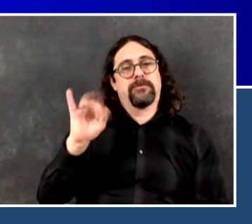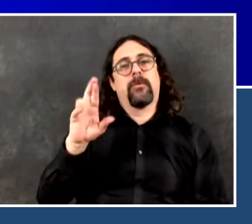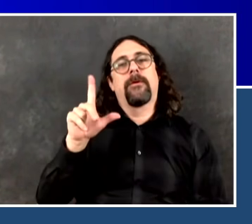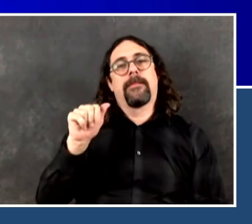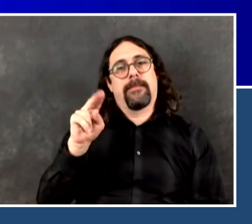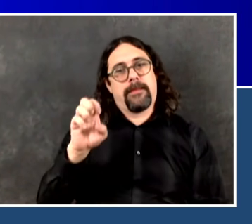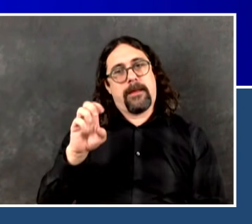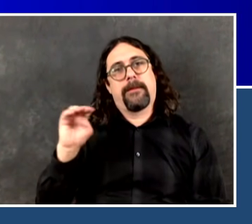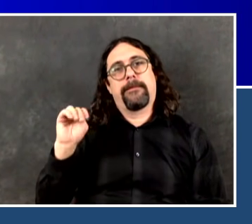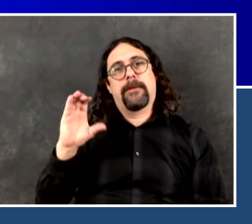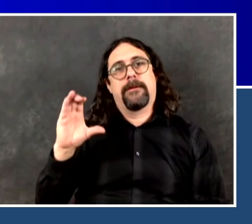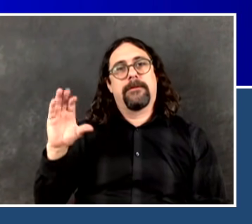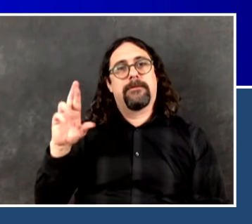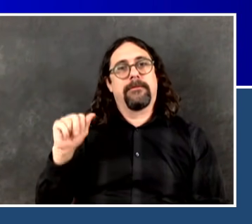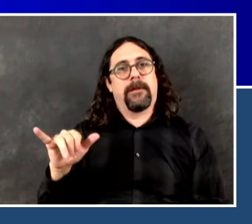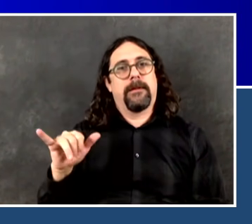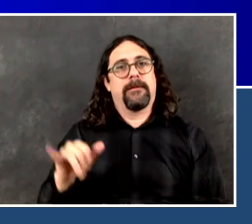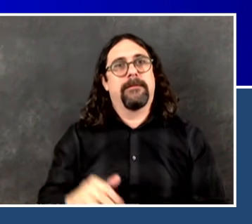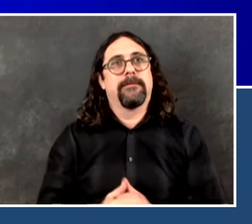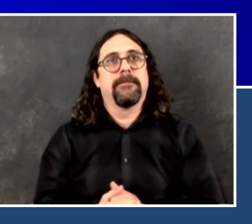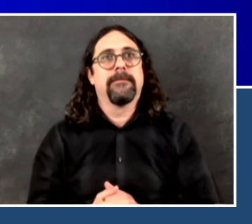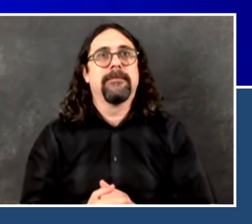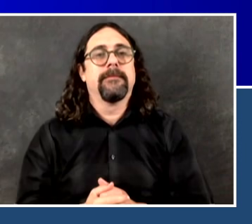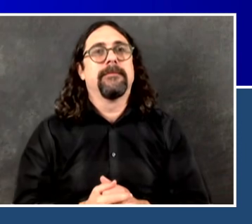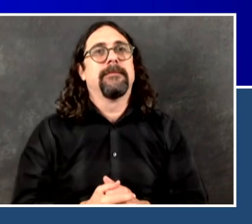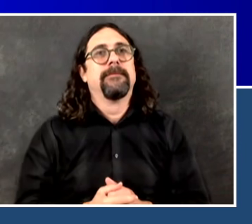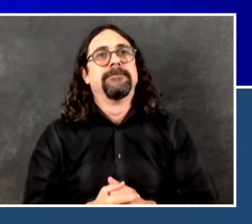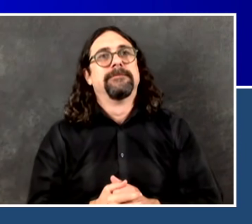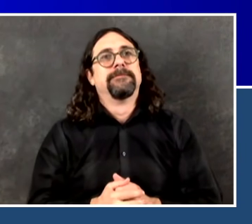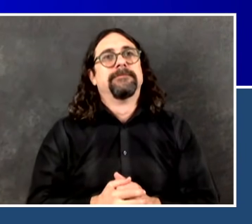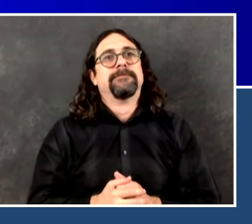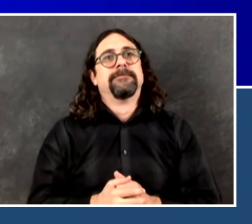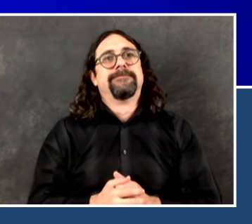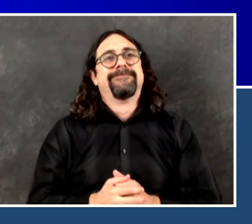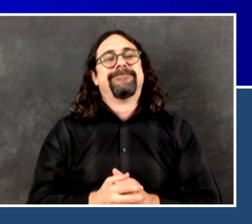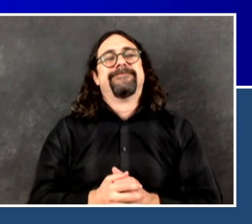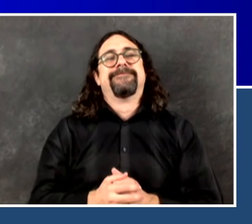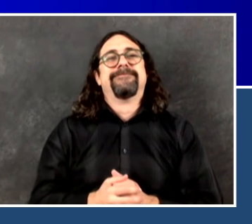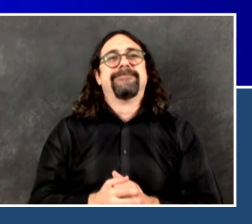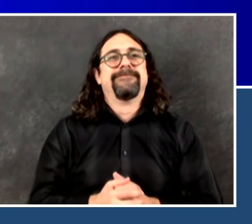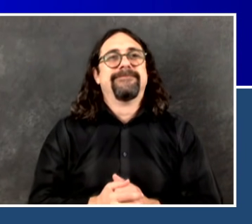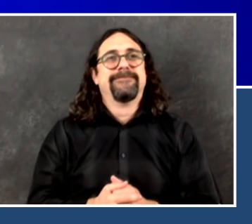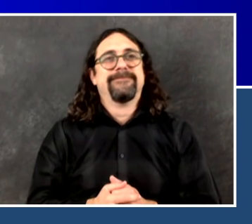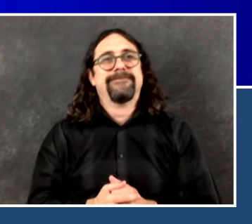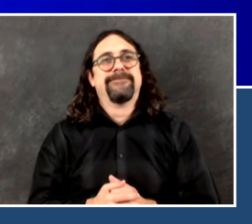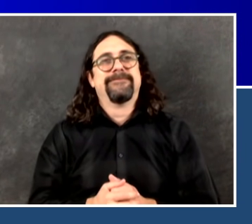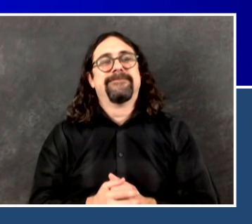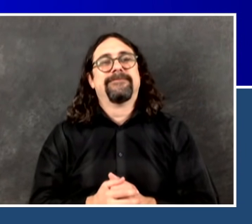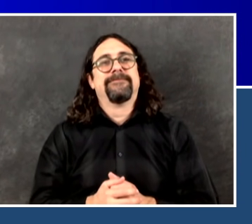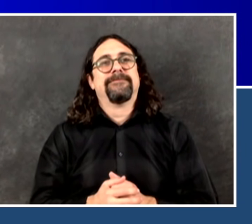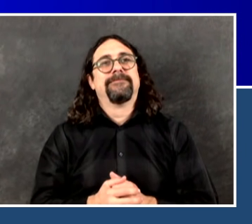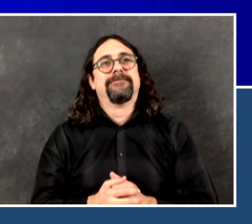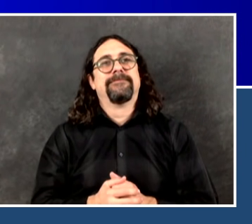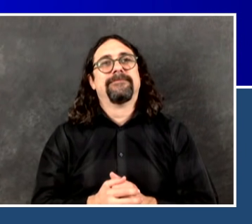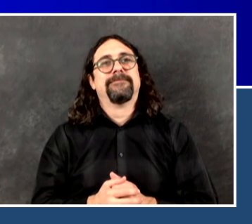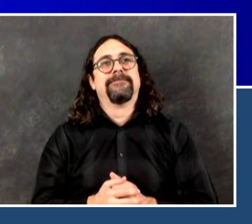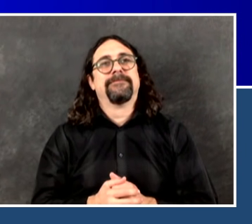DEVELOPED IN TE H LAST FEW DAYS TO ADDRESS THE IMMEDIATE DISPARITIES. ALSO, TO MAKE